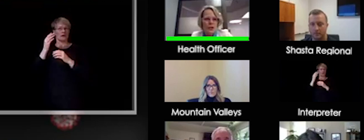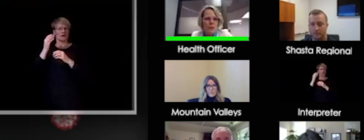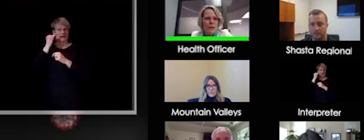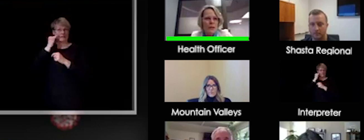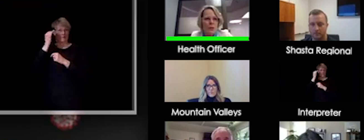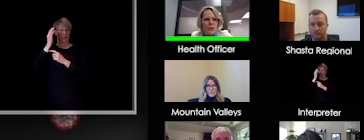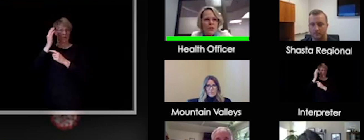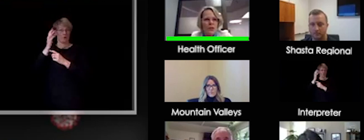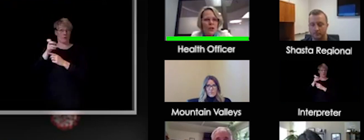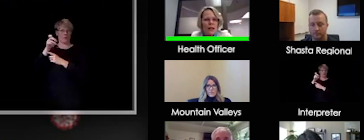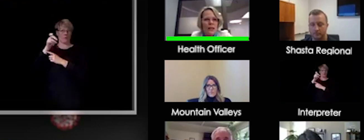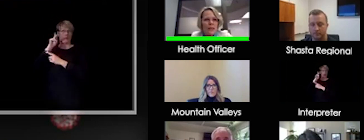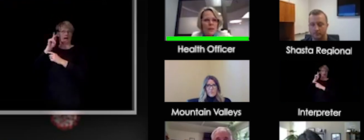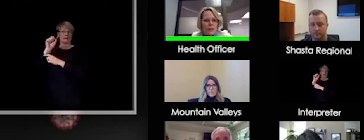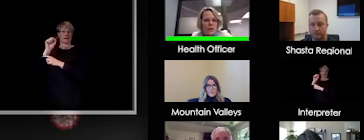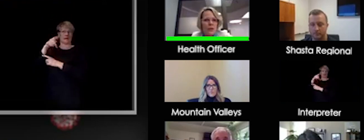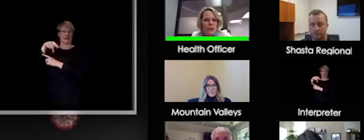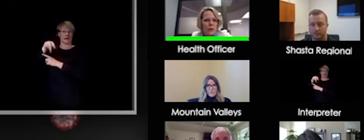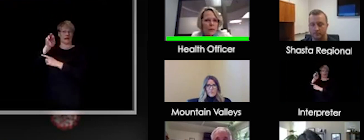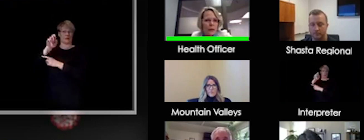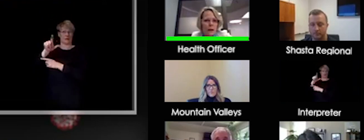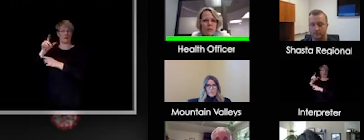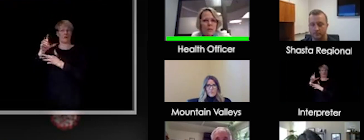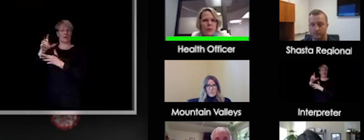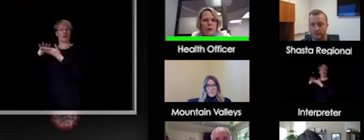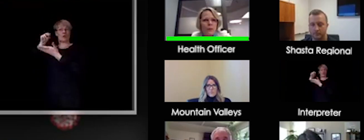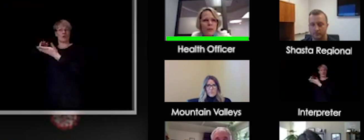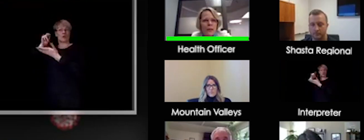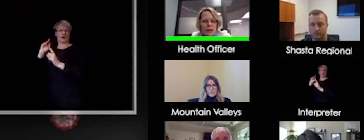adjustments to what those look like to make sure that they’re going to be helpful for